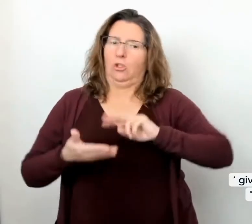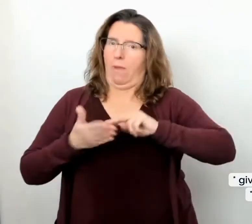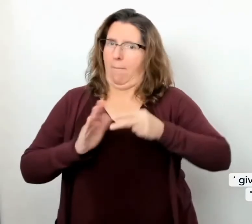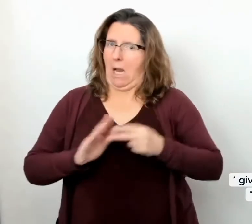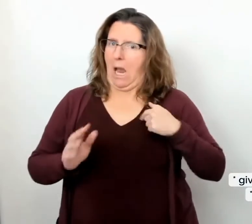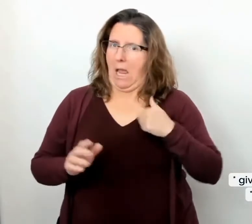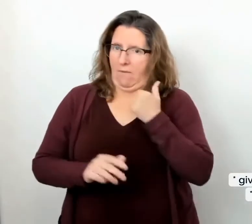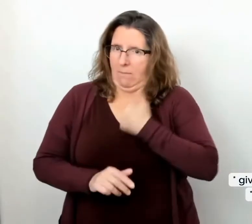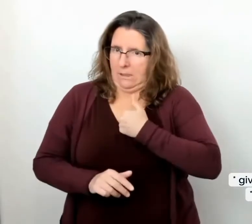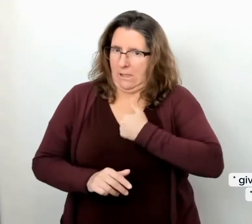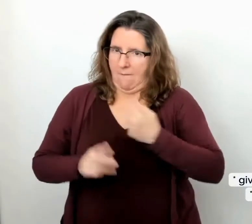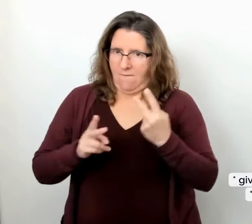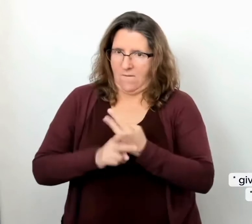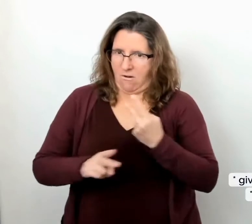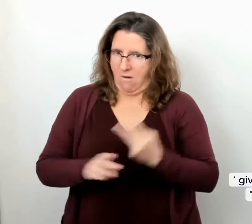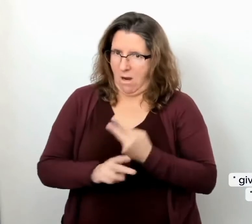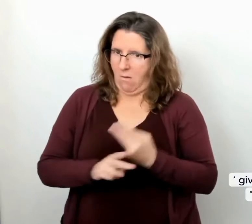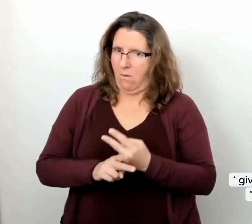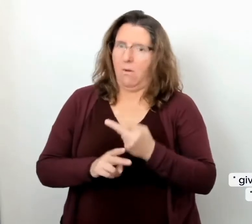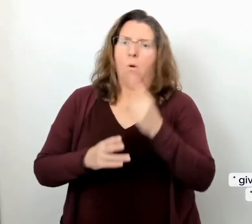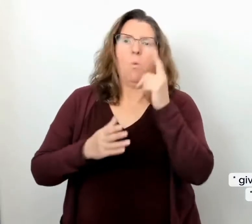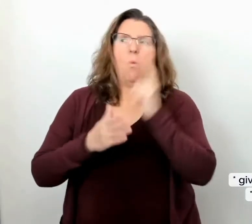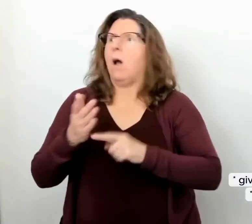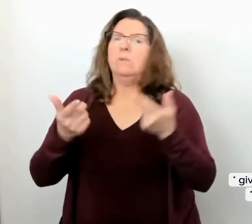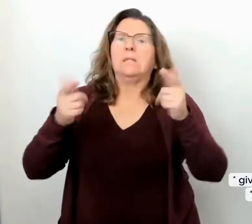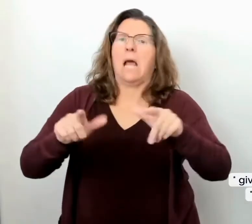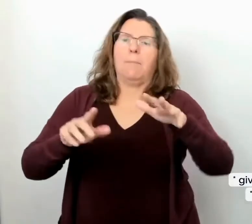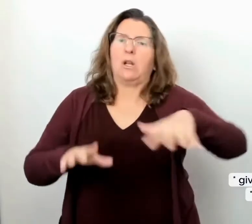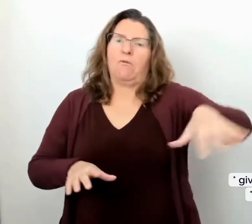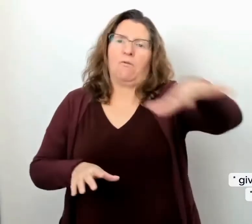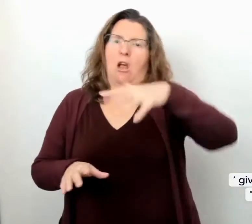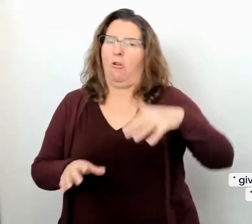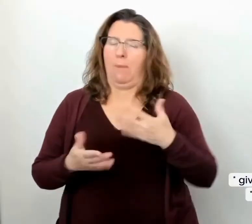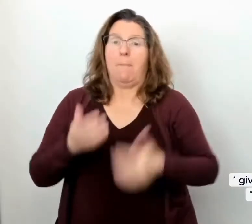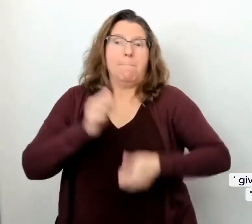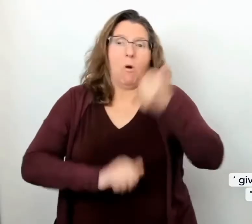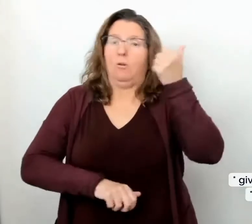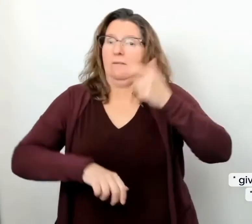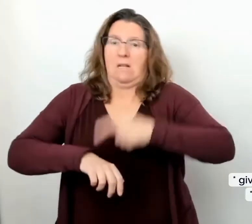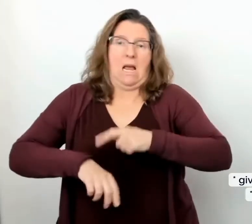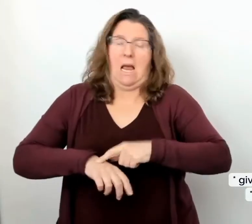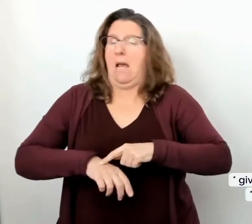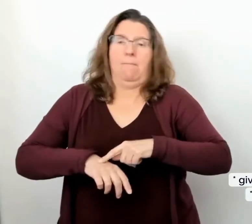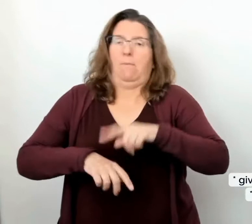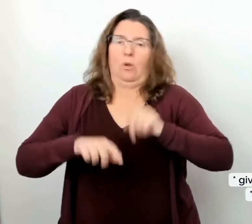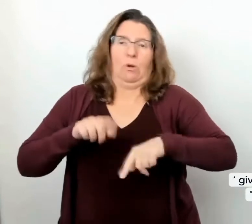If I asked a third time - I was dead! They'd get angry. So I was left to my own devices to figure out what was going on.